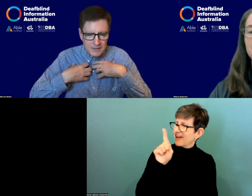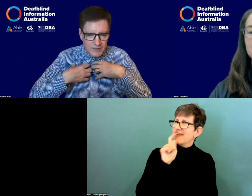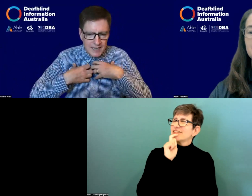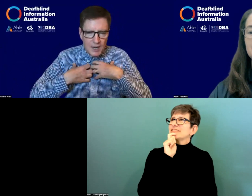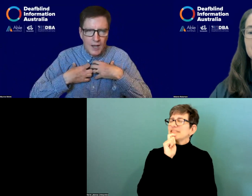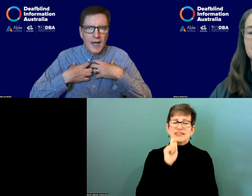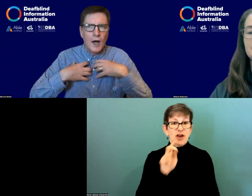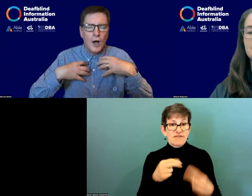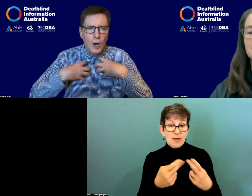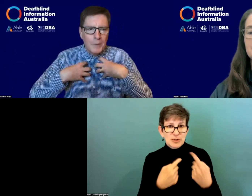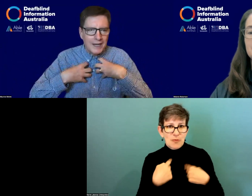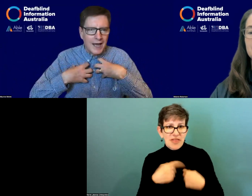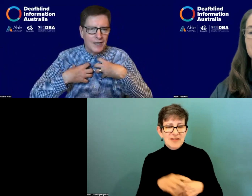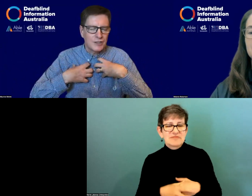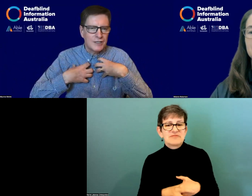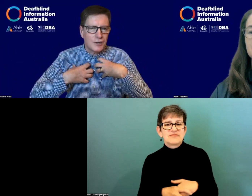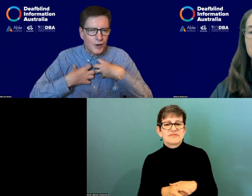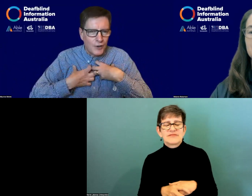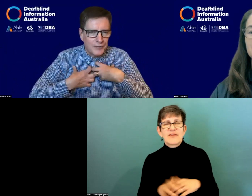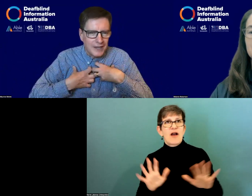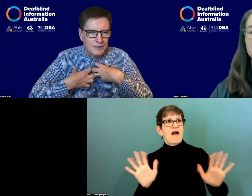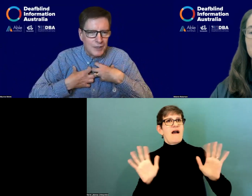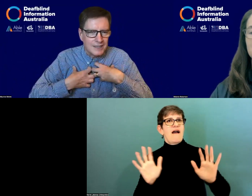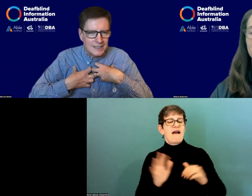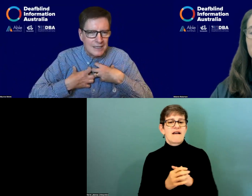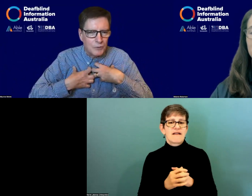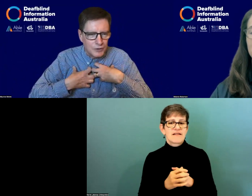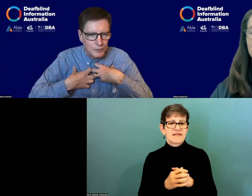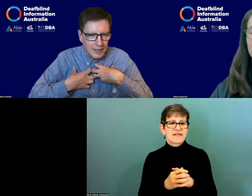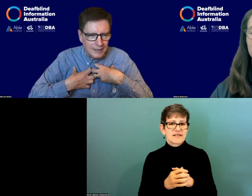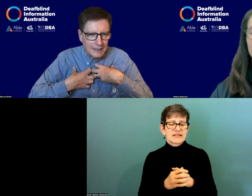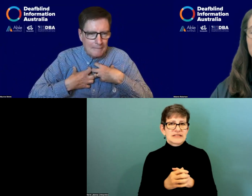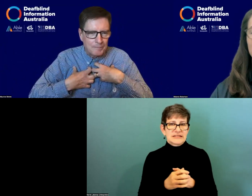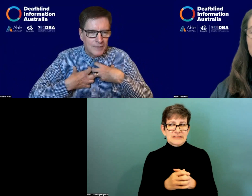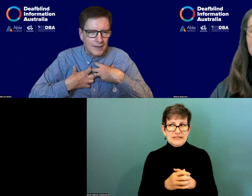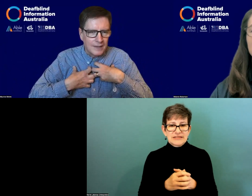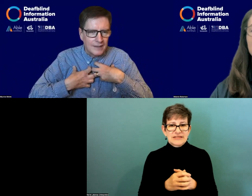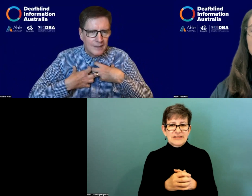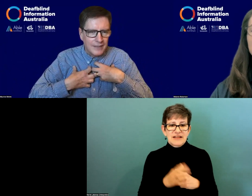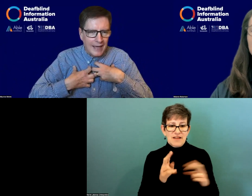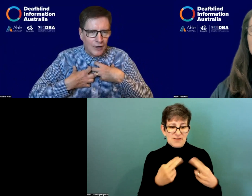Families have said, oh my gosh, these are all the things we can see we're doing that